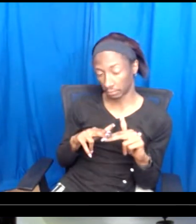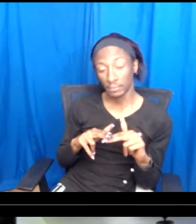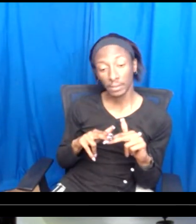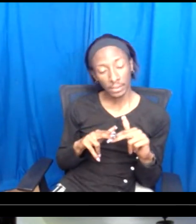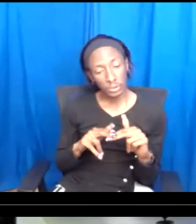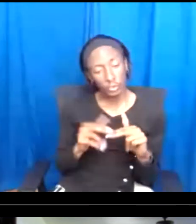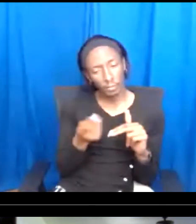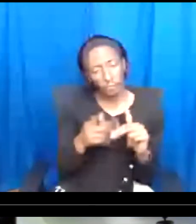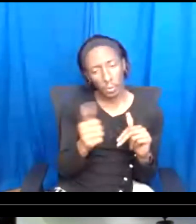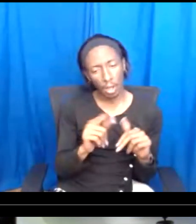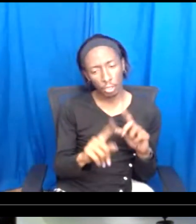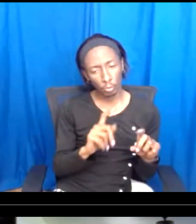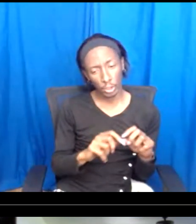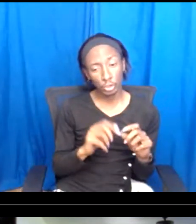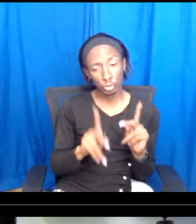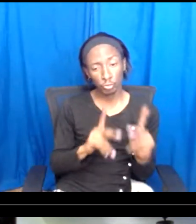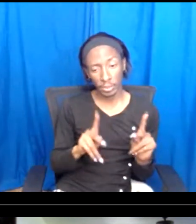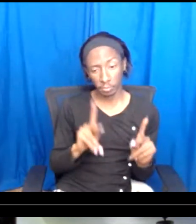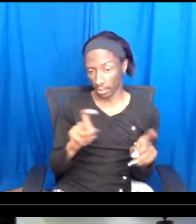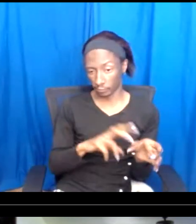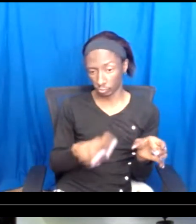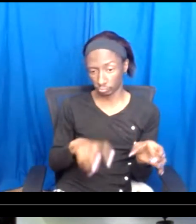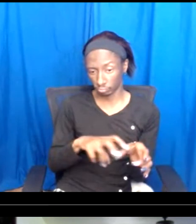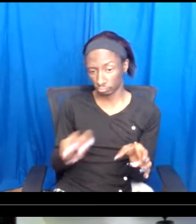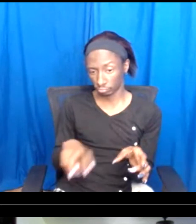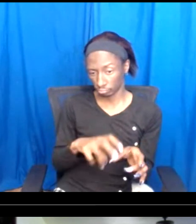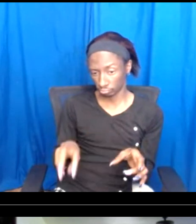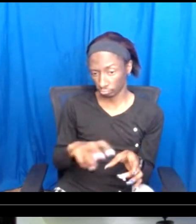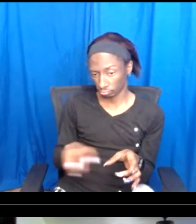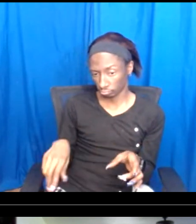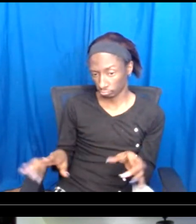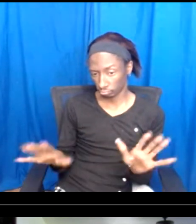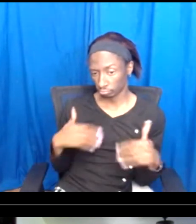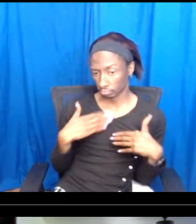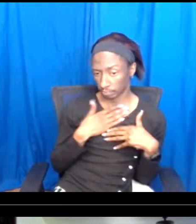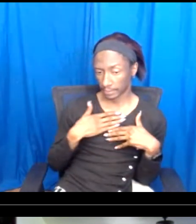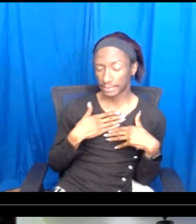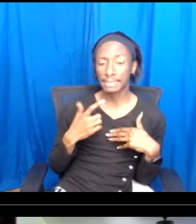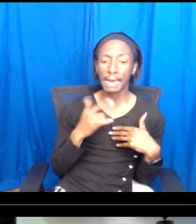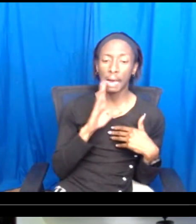So if people have to jump off the webinar, please I'm going to actually save this in case people do